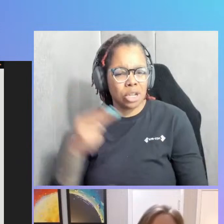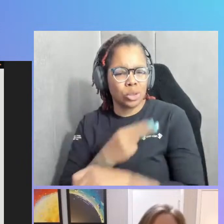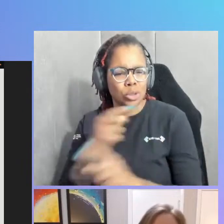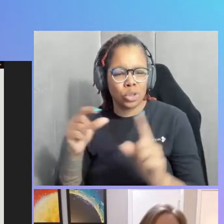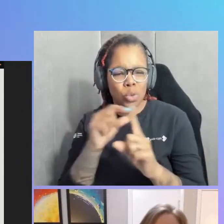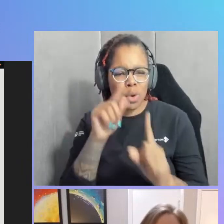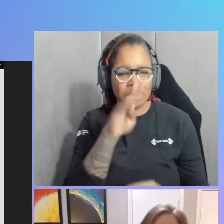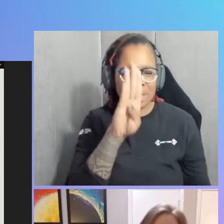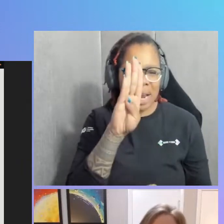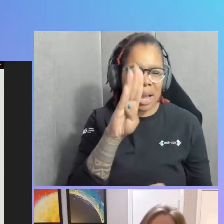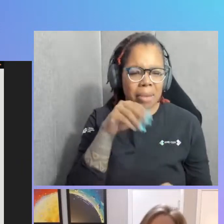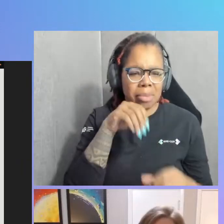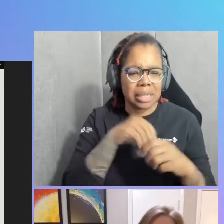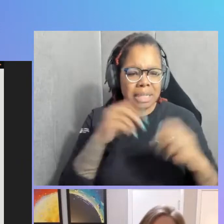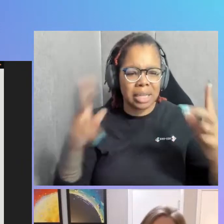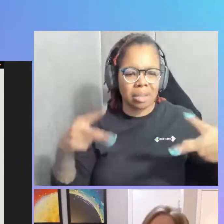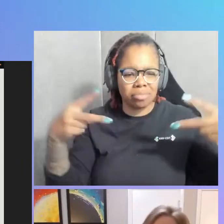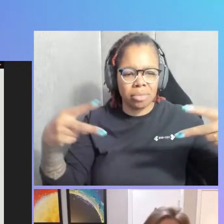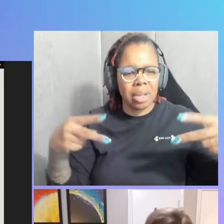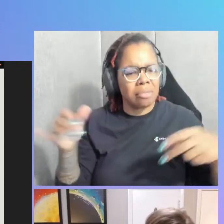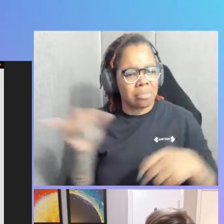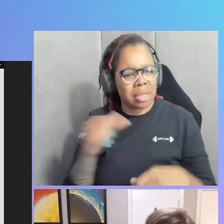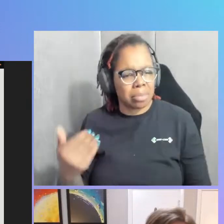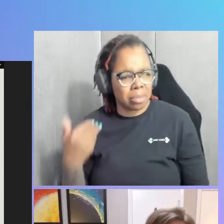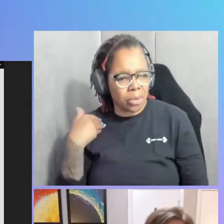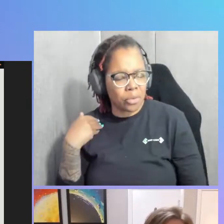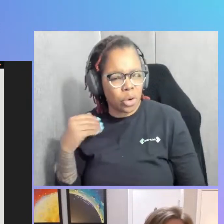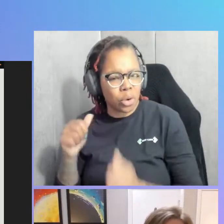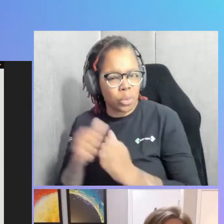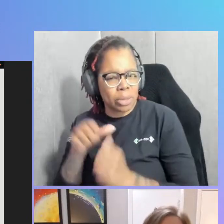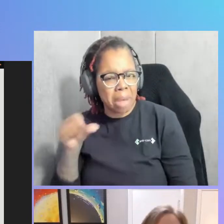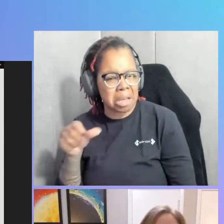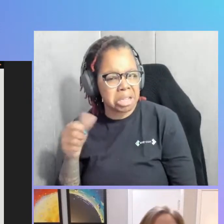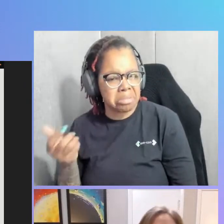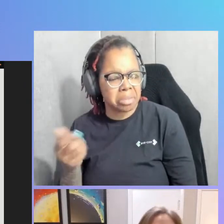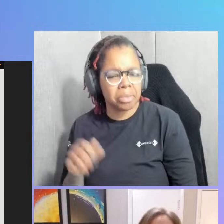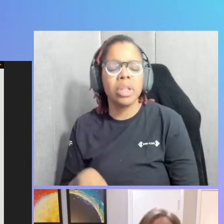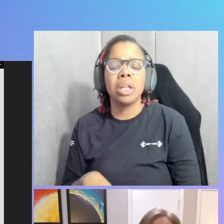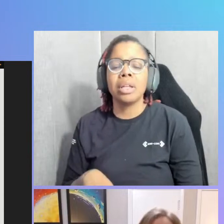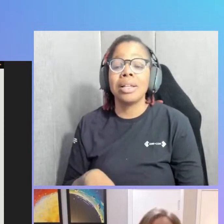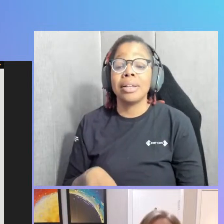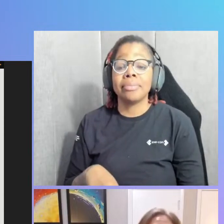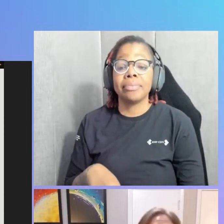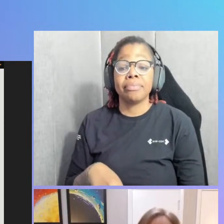inside of the angular brackets, like we did with button, and